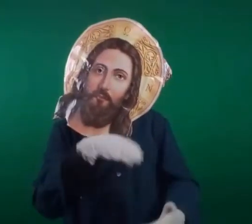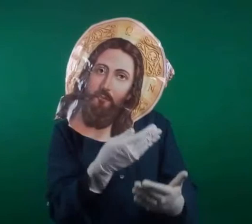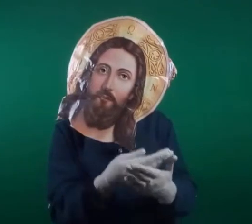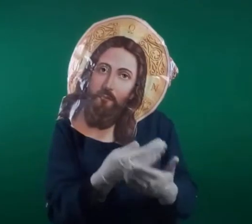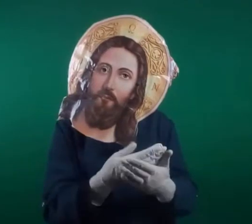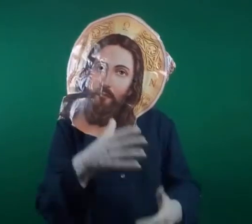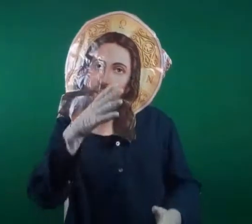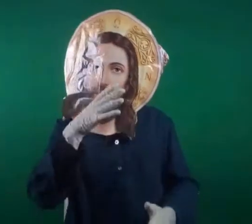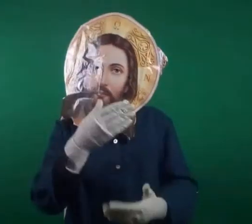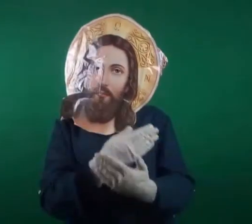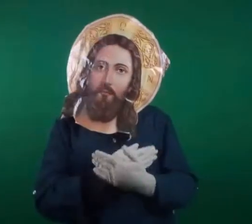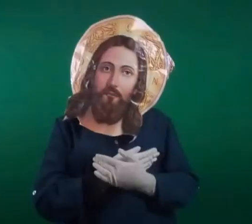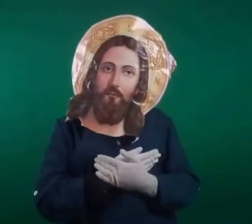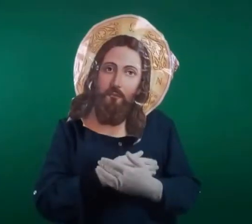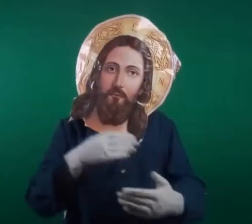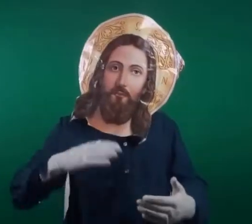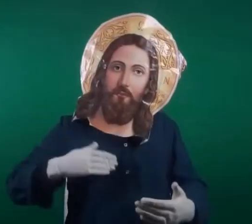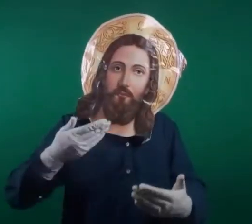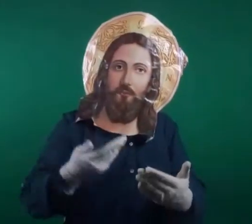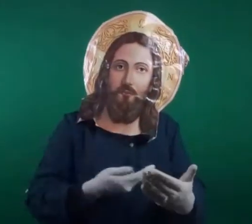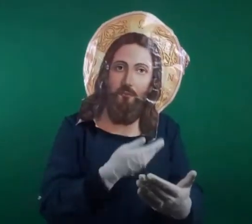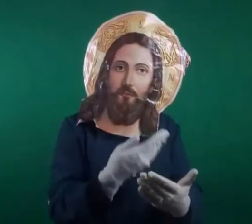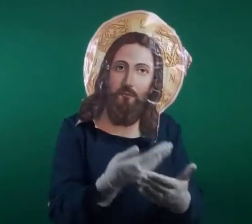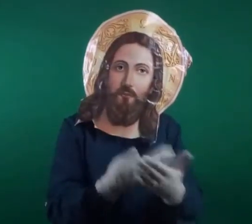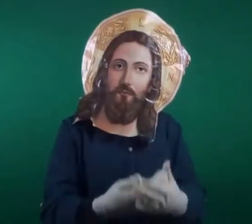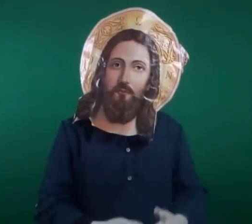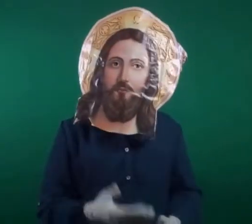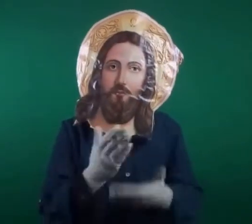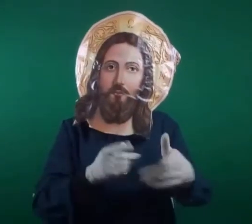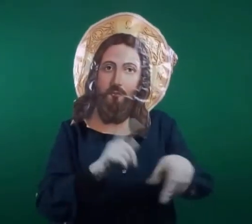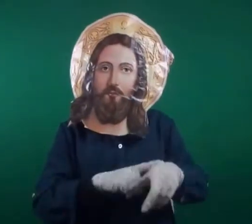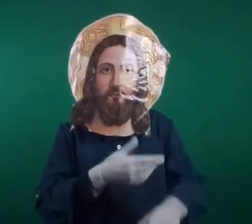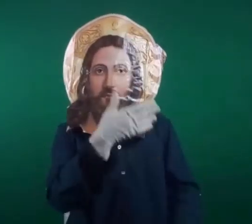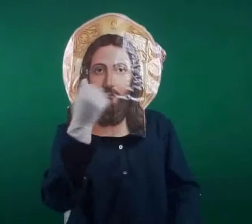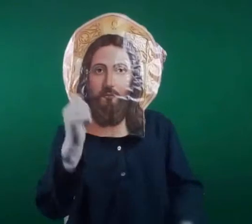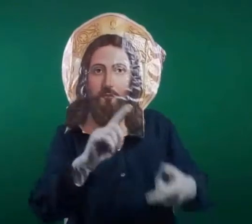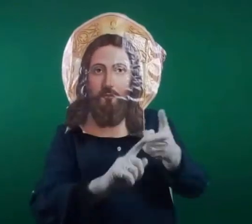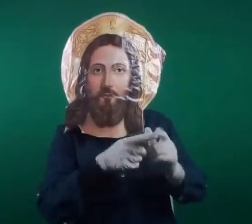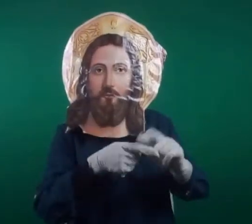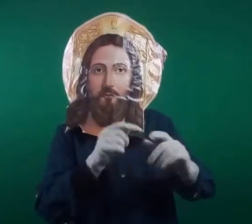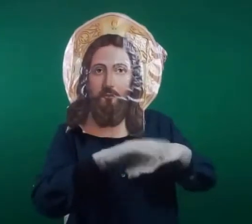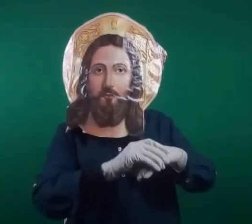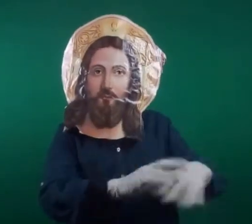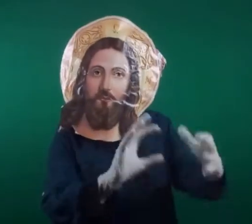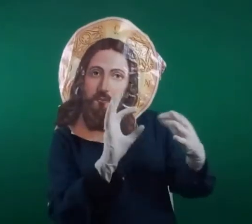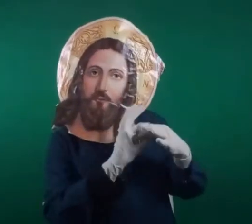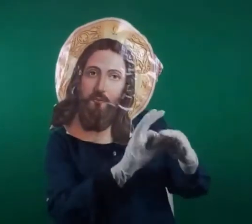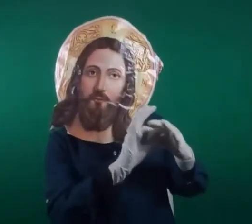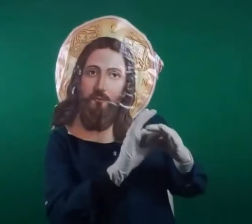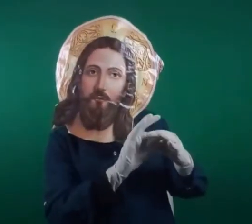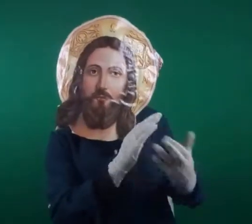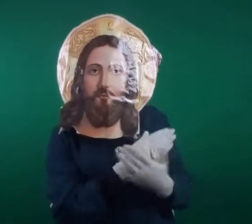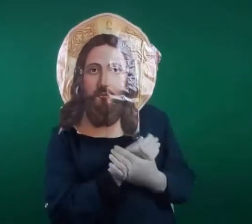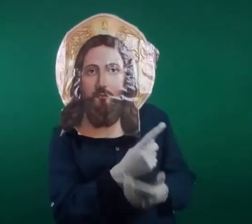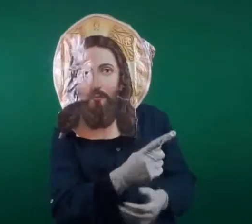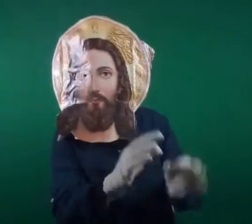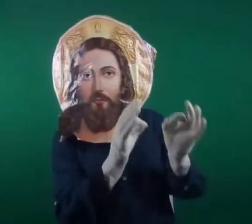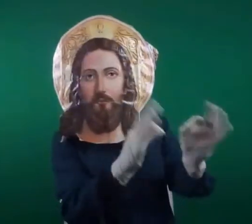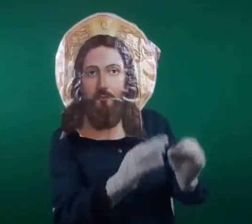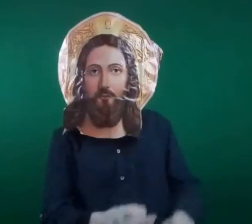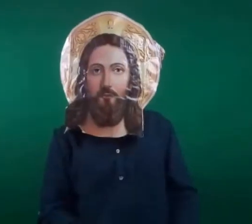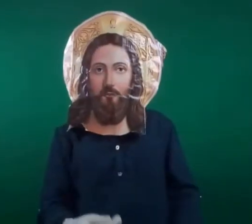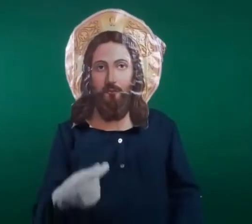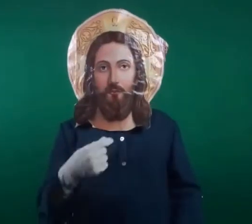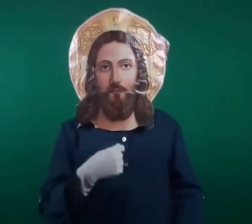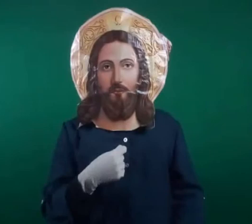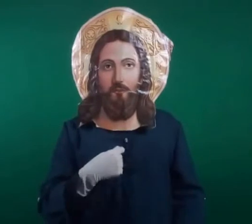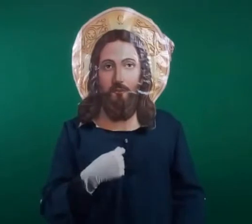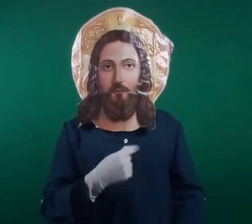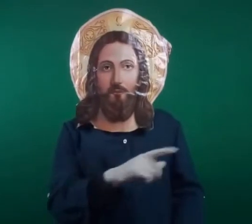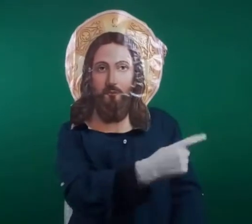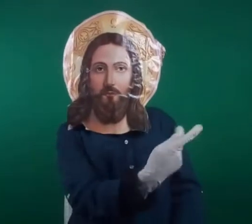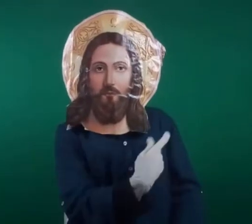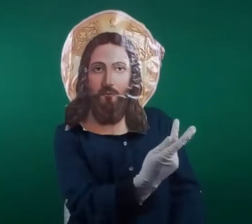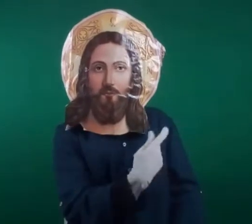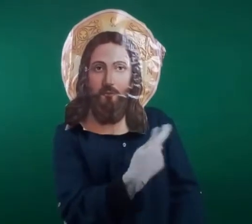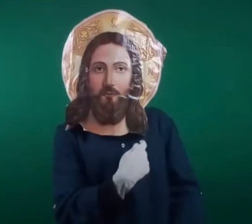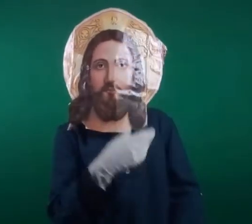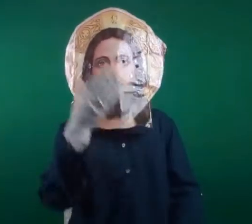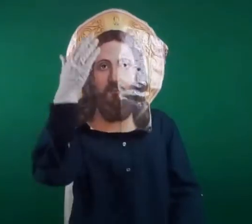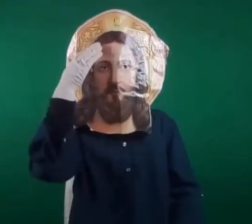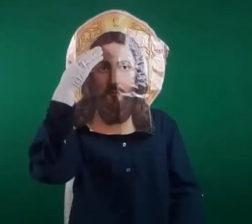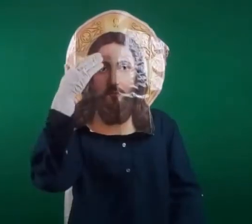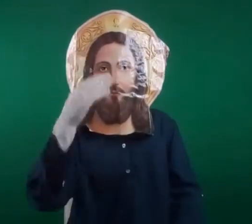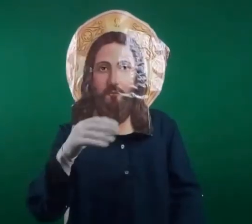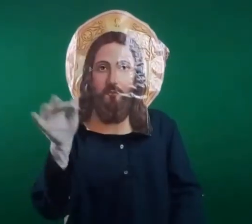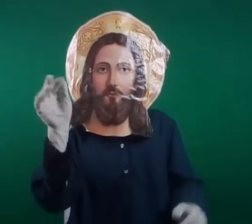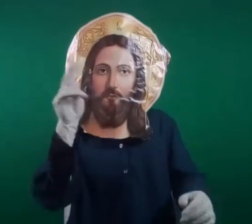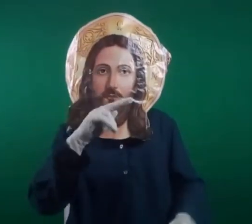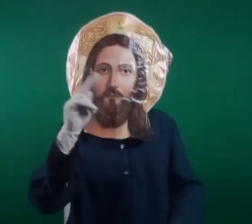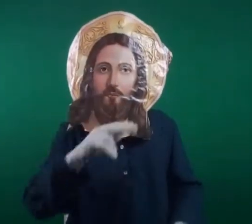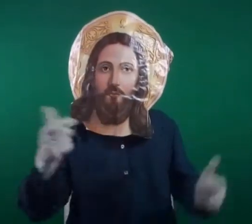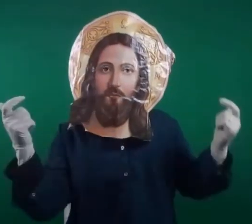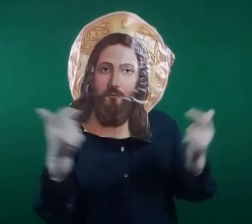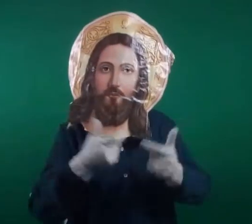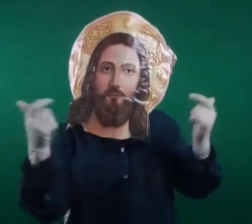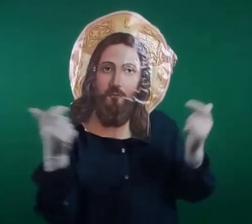A mother loves her daughter, sometimes you have a best friend that you love more than anybody else. we got each others jokes and had a deep understanding,